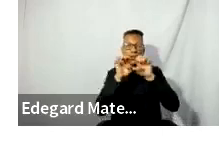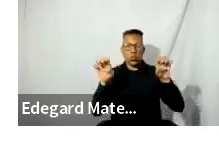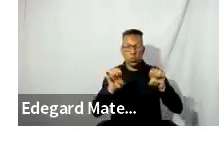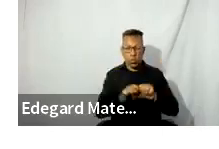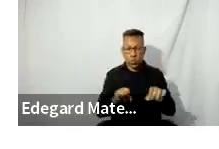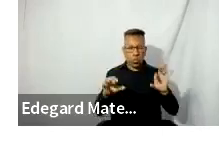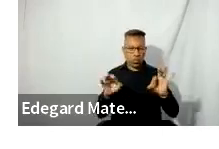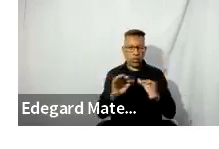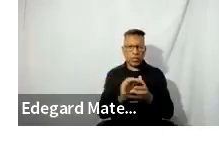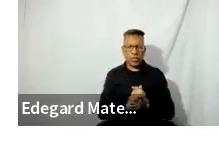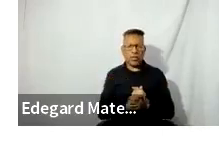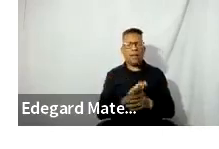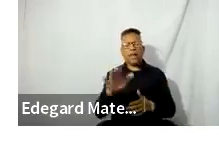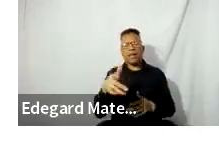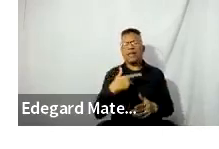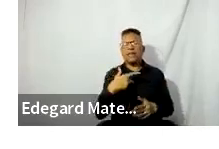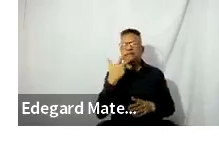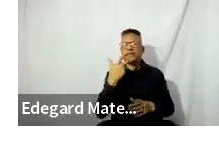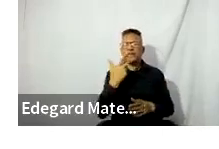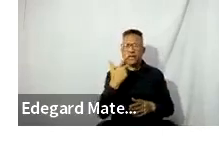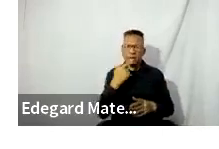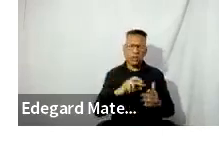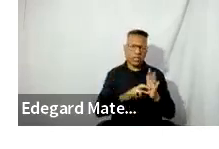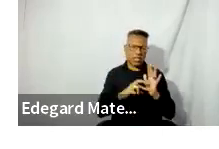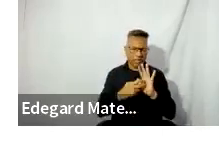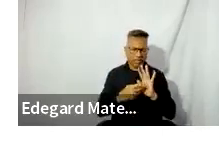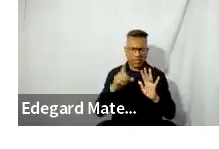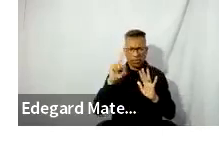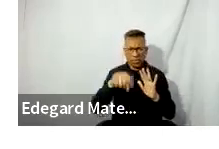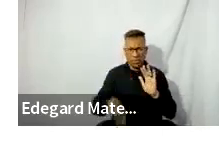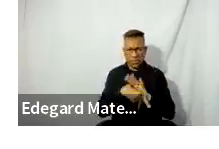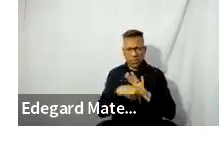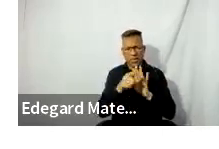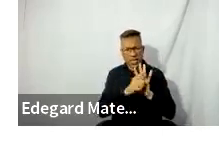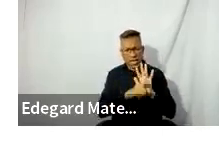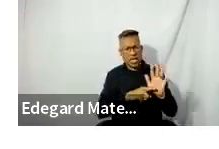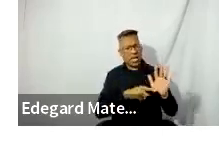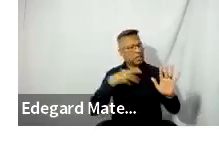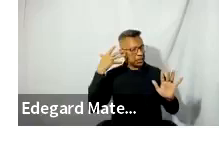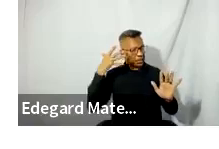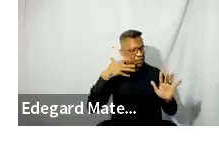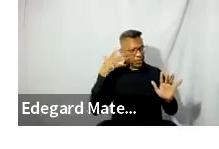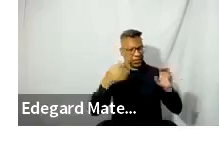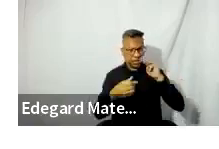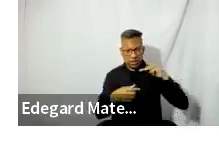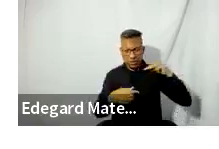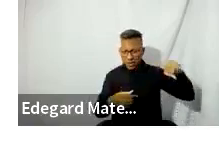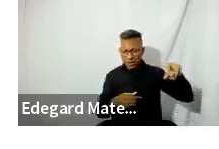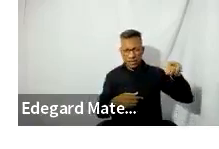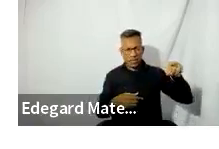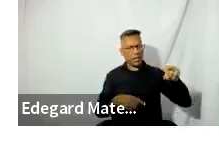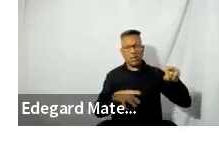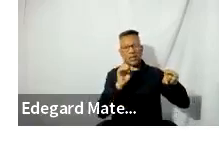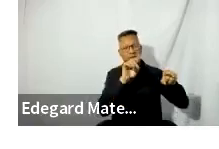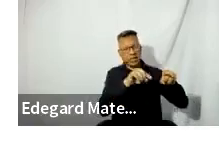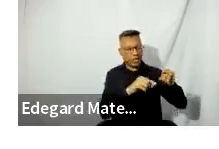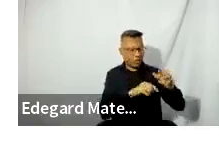the thesis of mind f marx, but we see in this thesis the most complete expression of every The most complete expression of everything to which our history